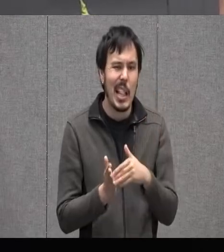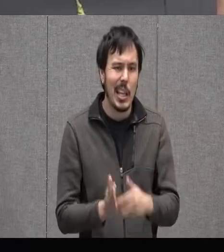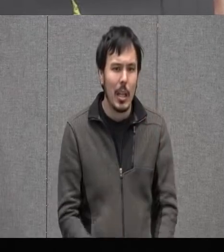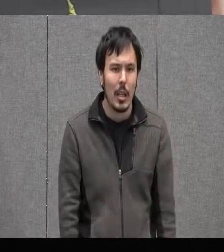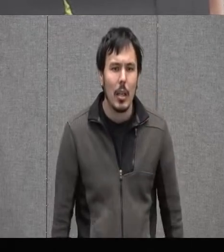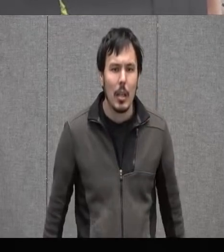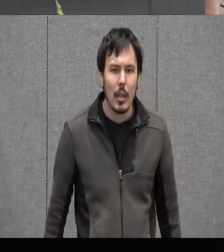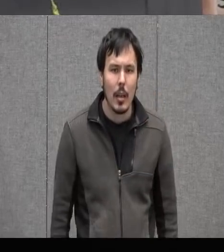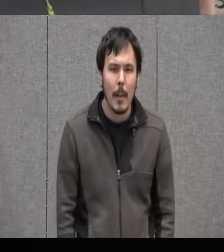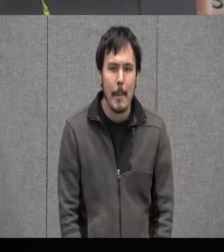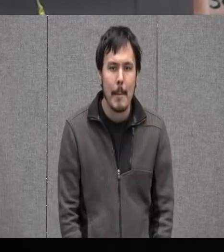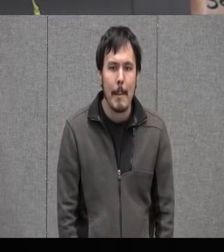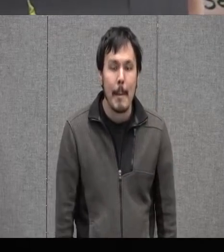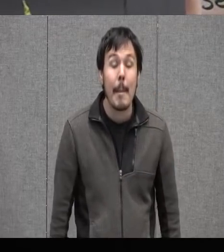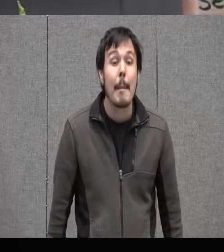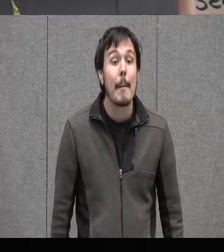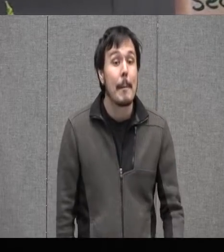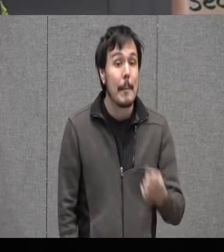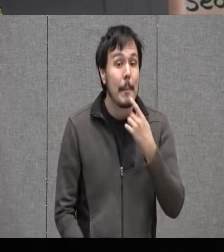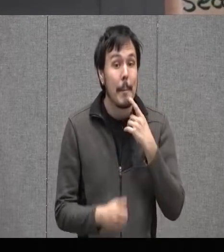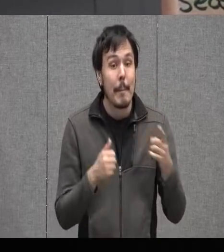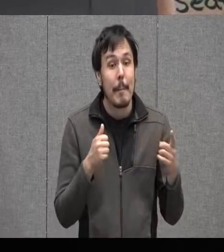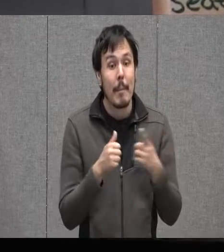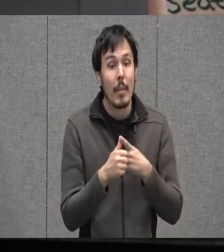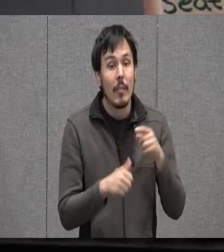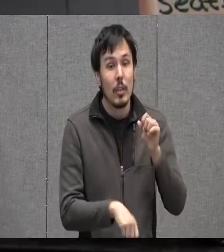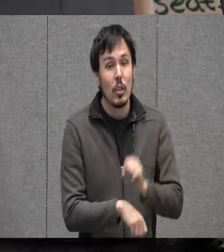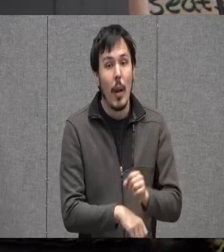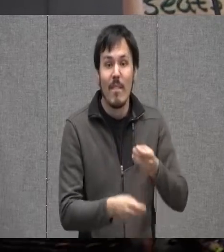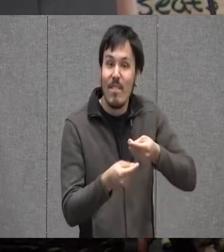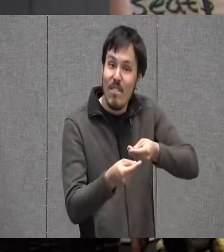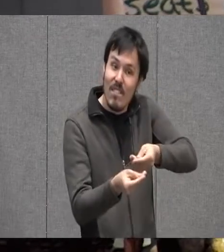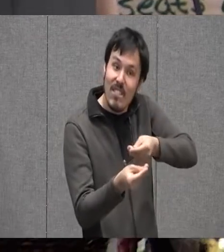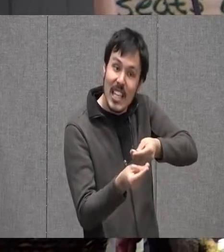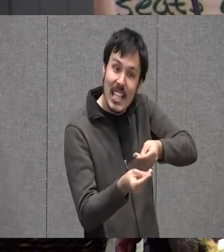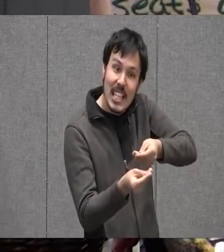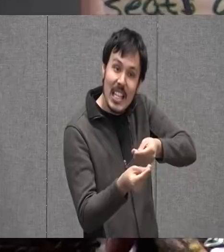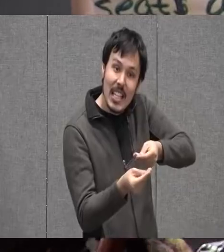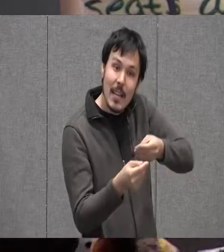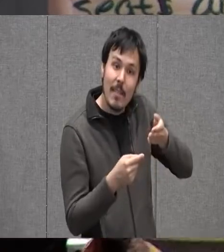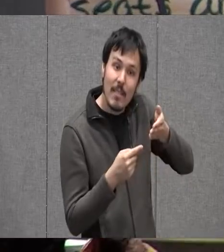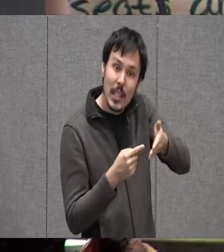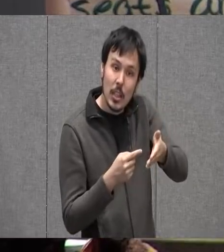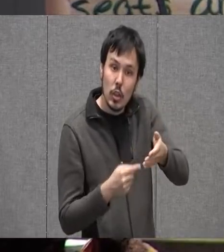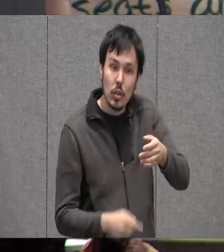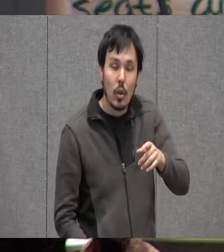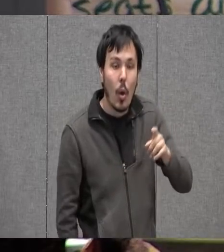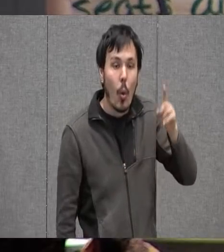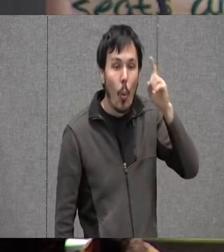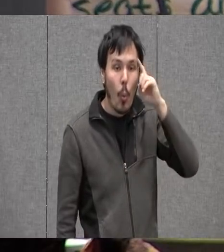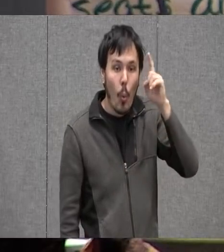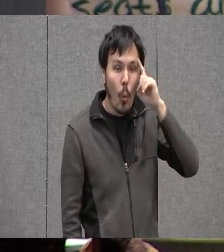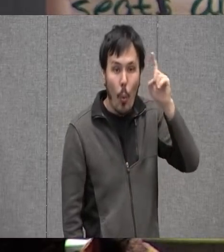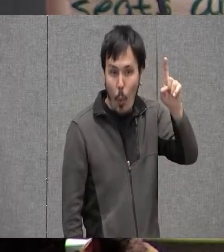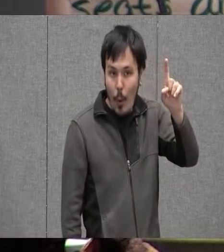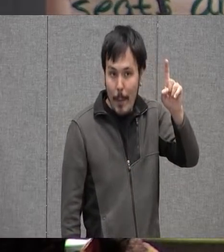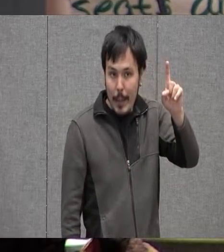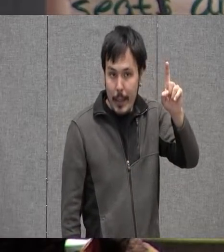All right, so the first job is feed the fish. Earn one penny, and she did.